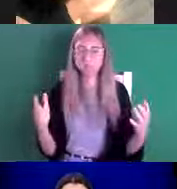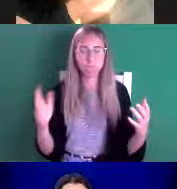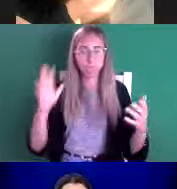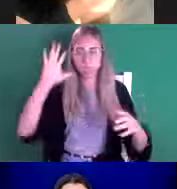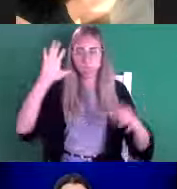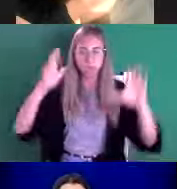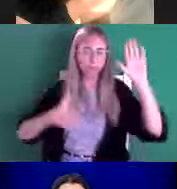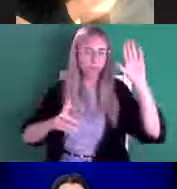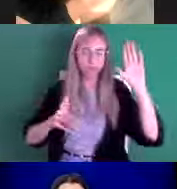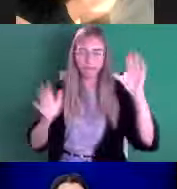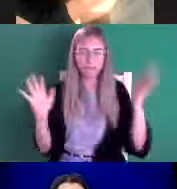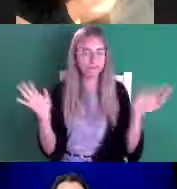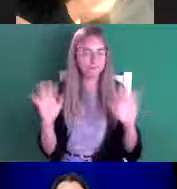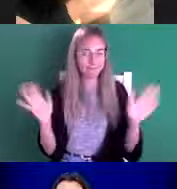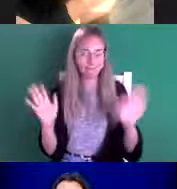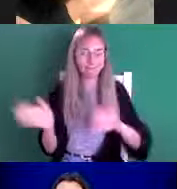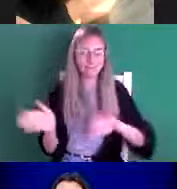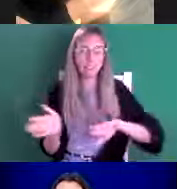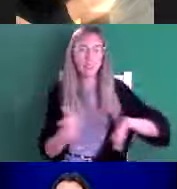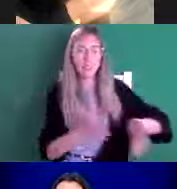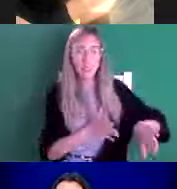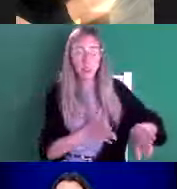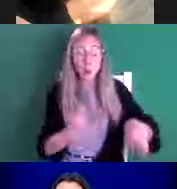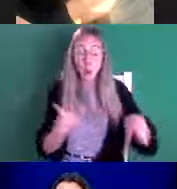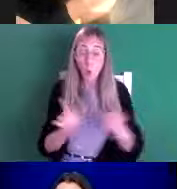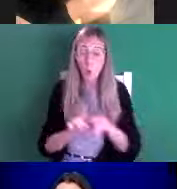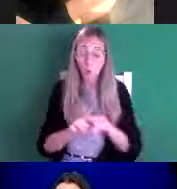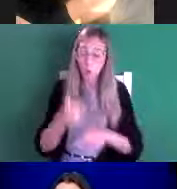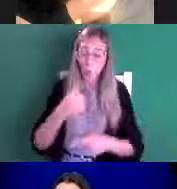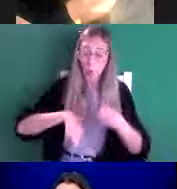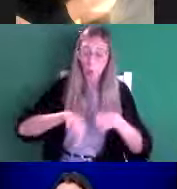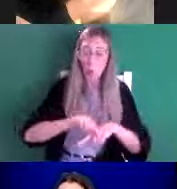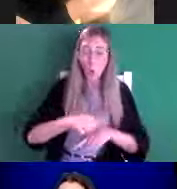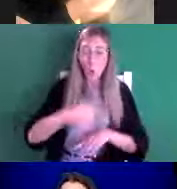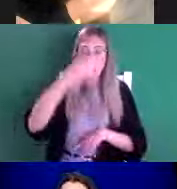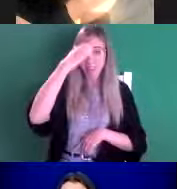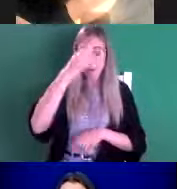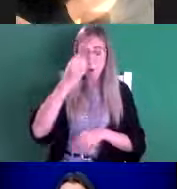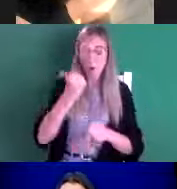that way and we also felt that the galleries aren't being paid anything for this project